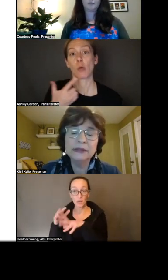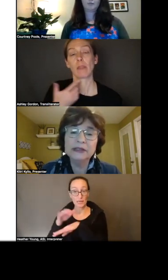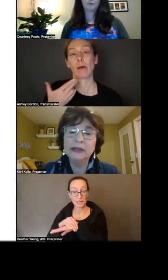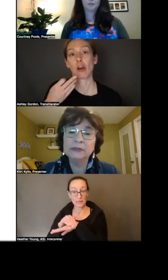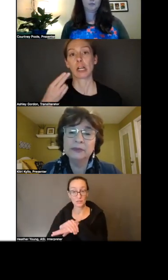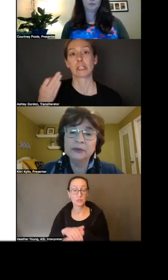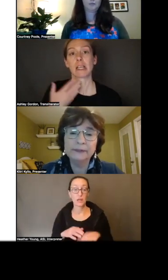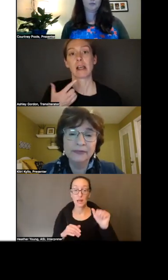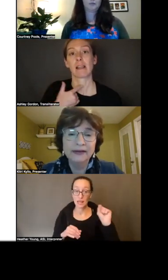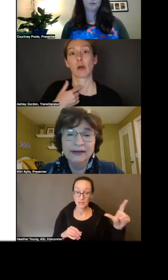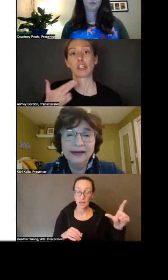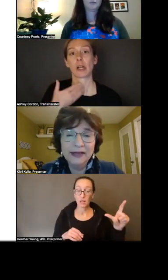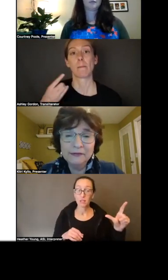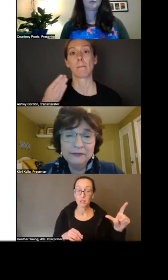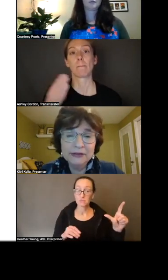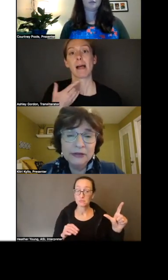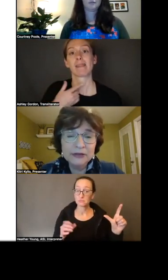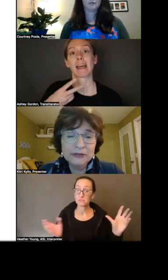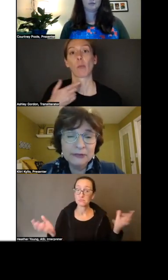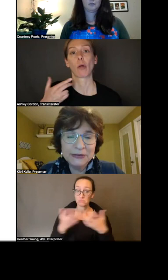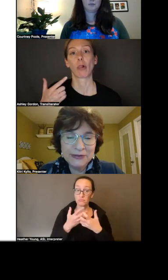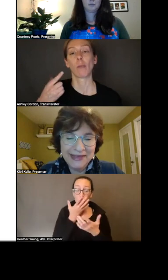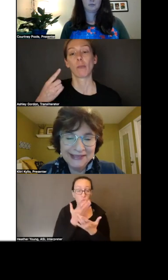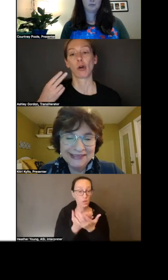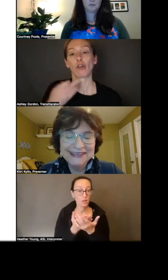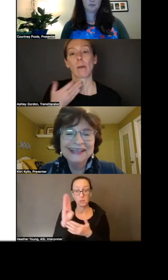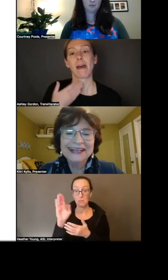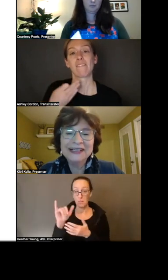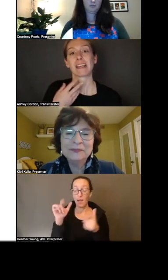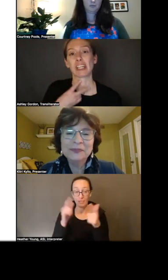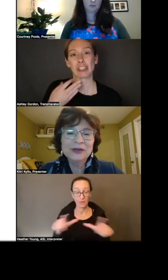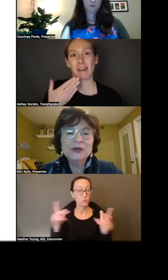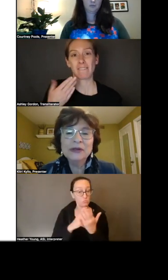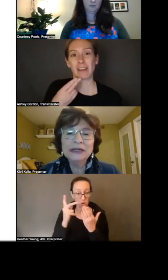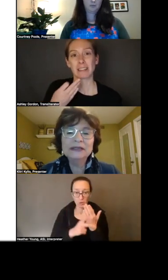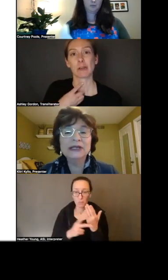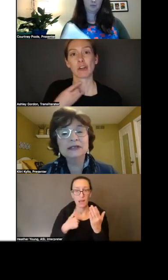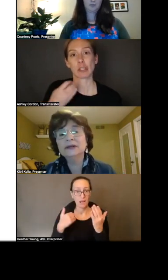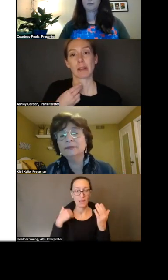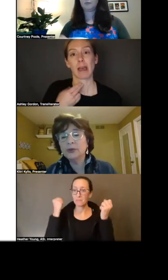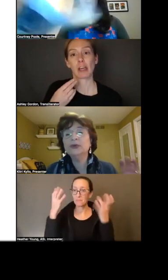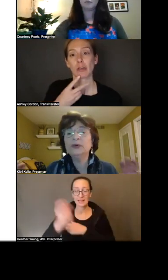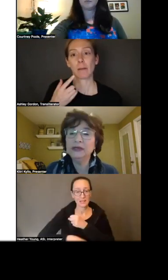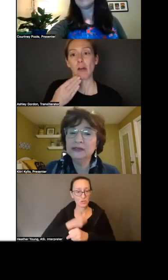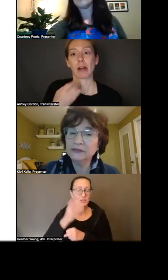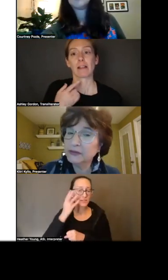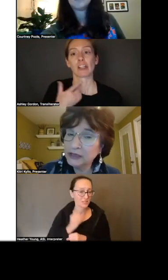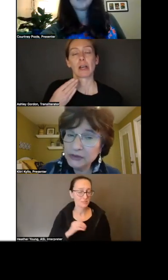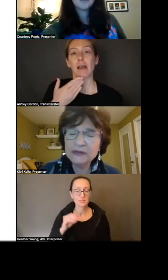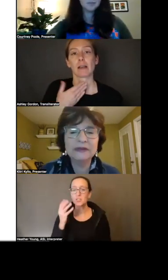in a bilingual program. I have years of experience with that. Cued American English and ASL are both unique and different languages.